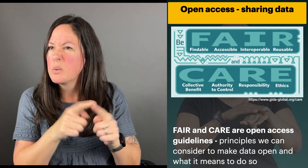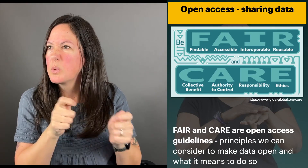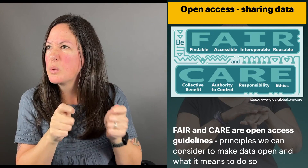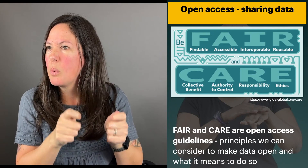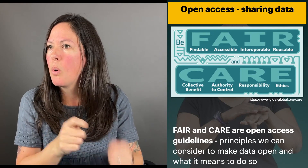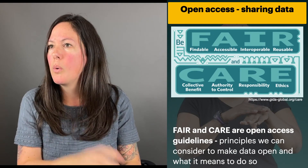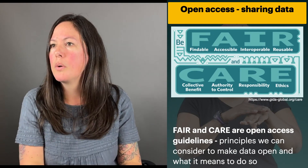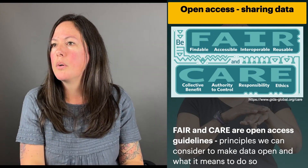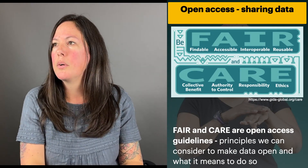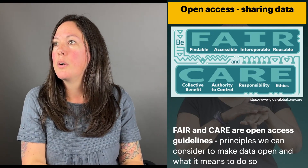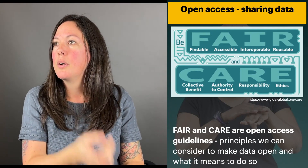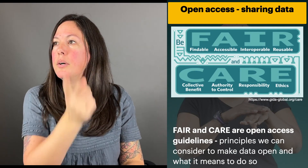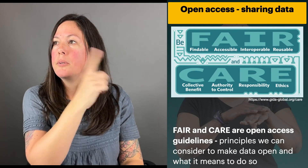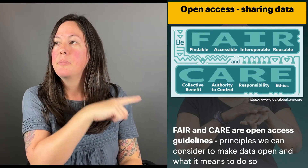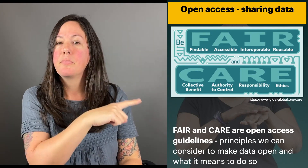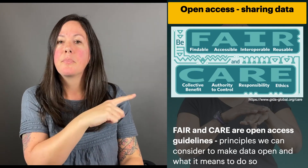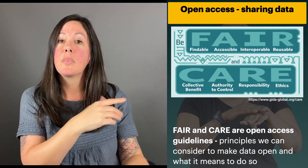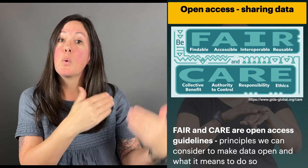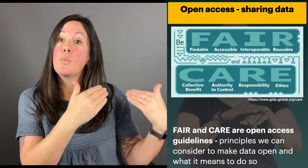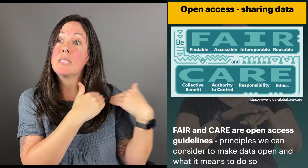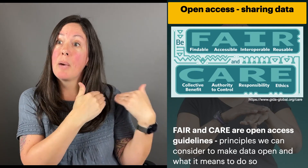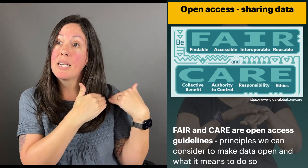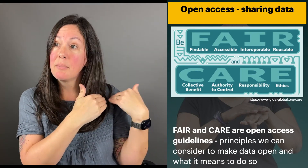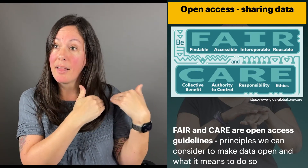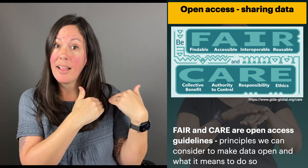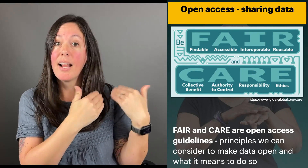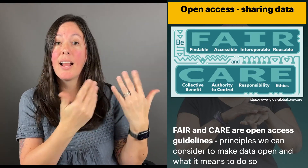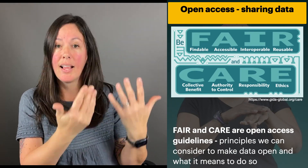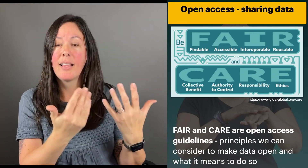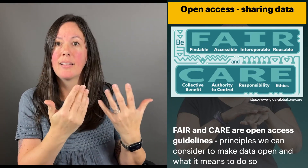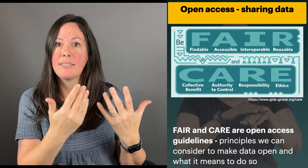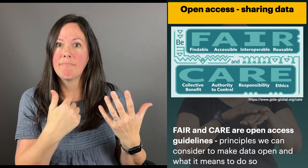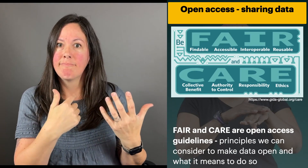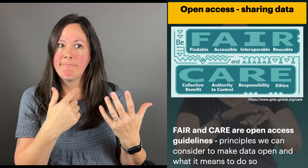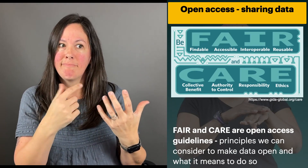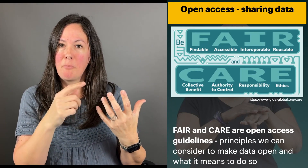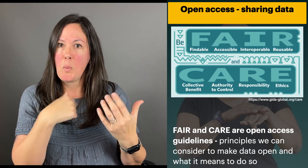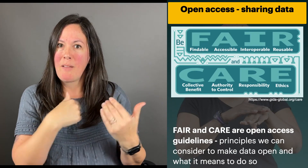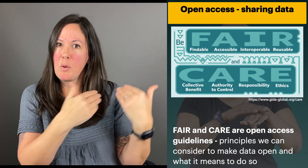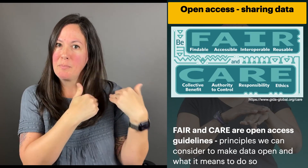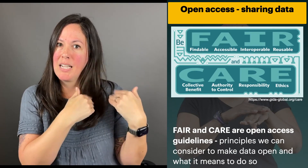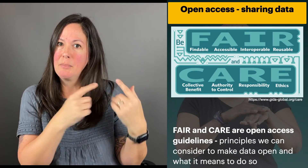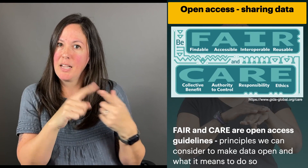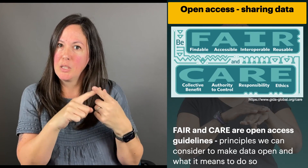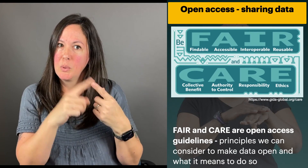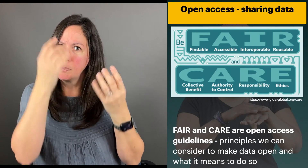to use their real names as part of the figures so those are the kinds of things that that authority to control would lie